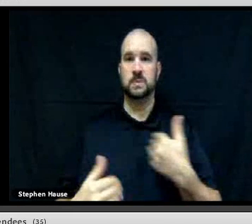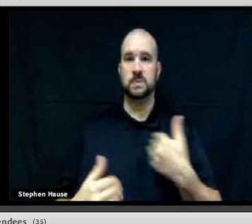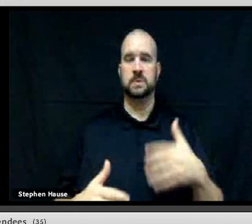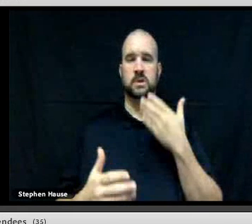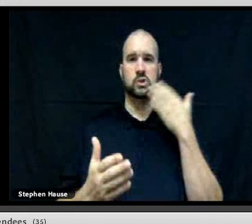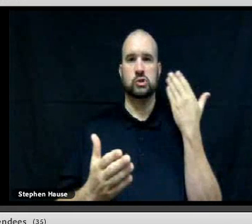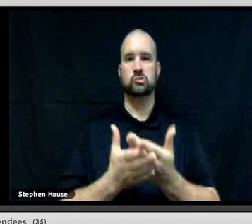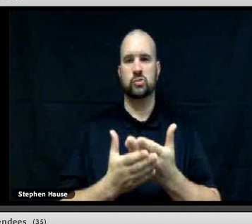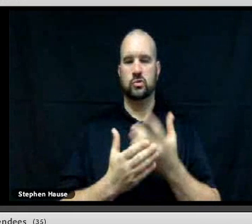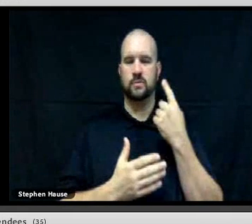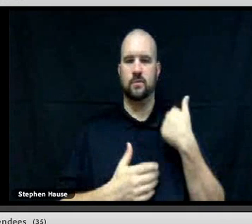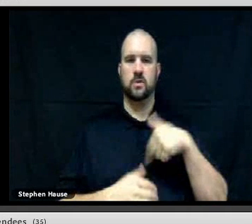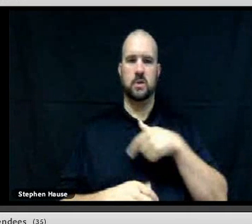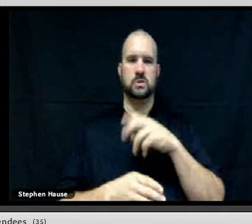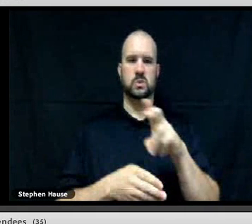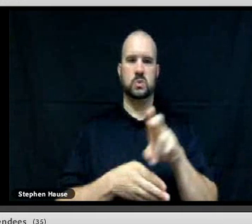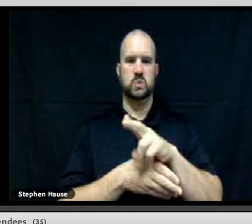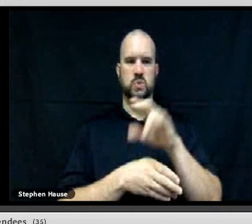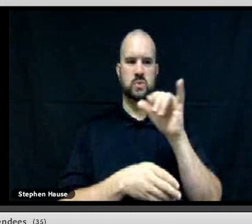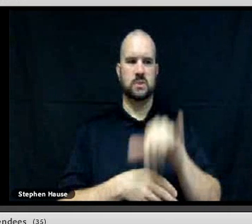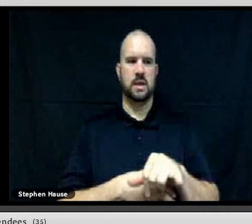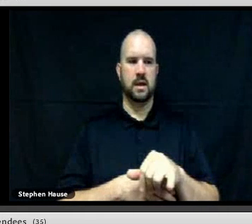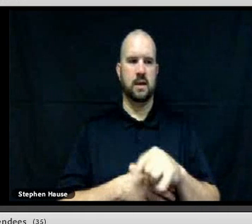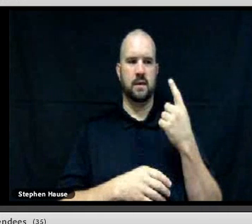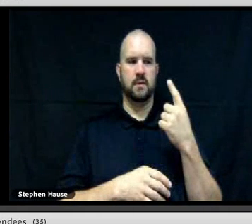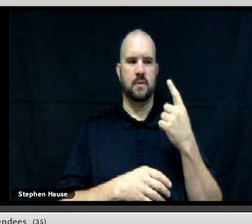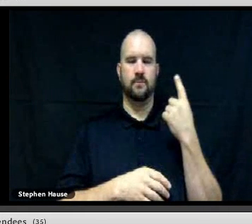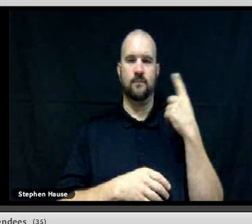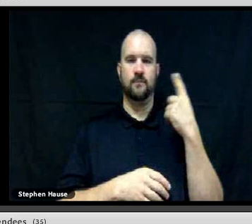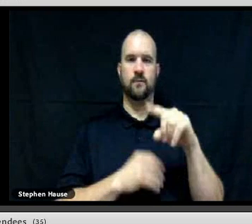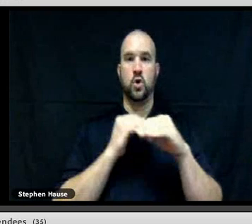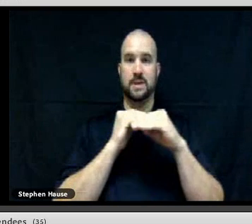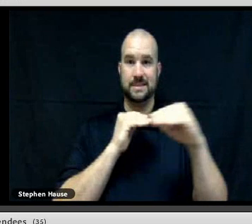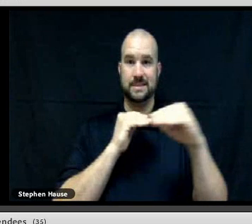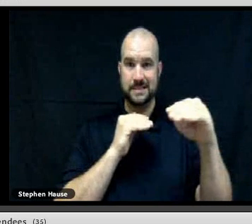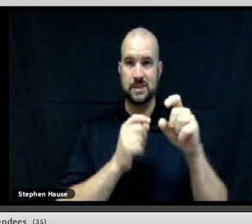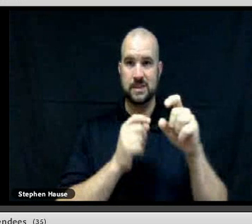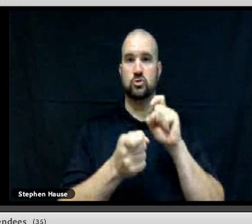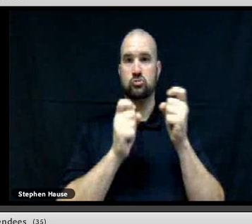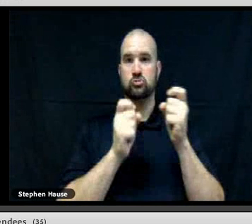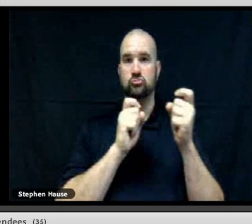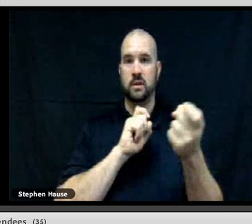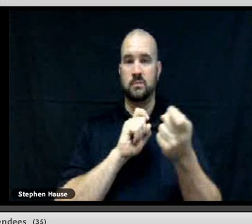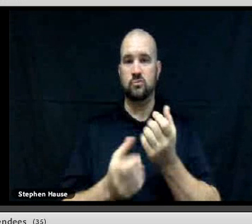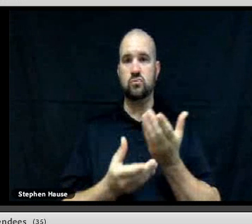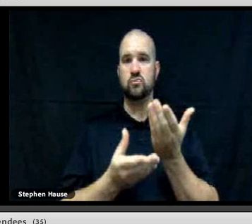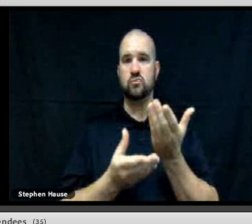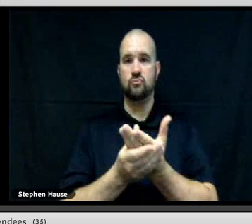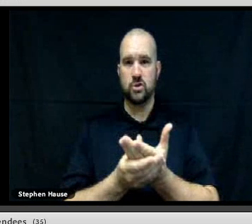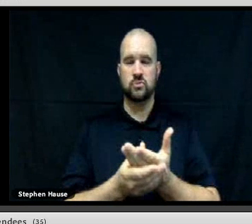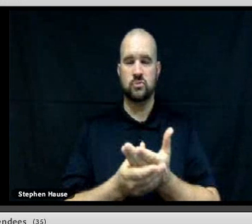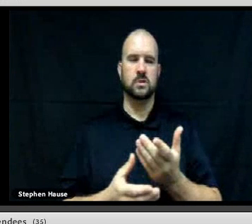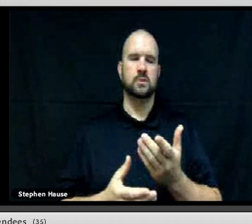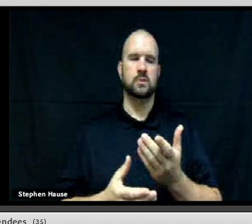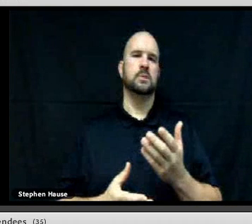um, correct records, um, and particularly in, um --